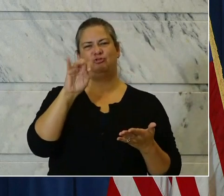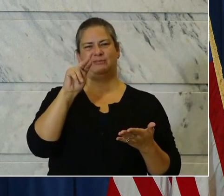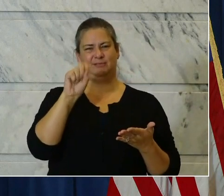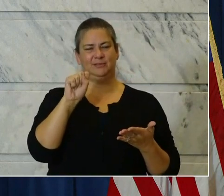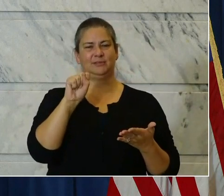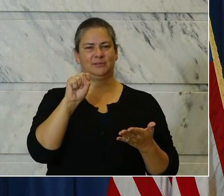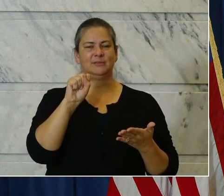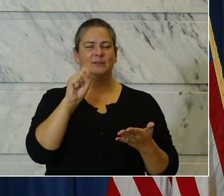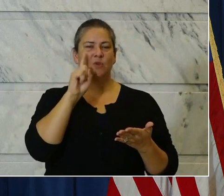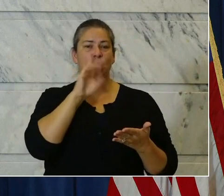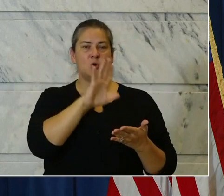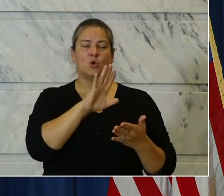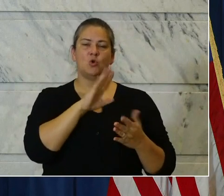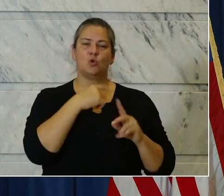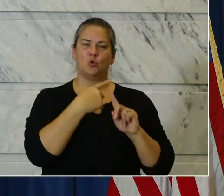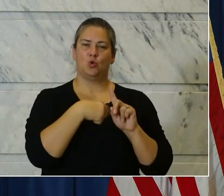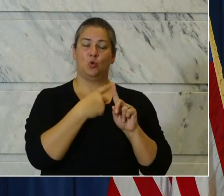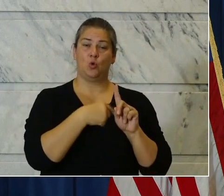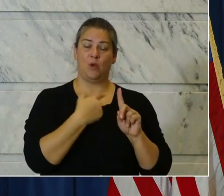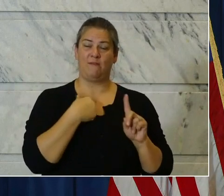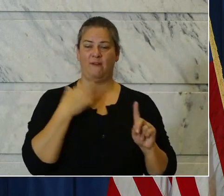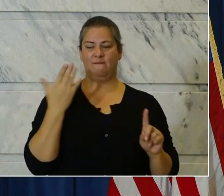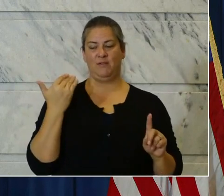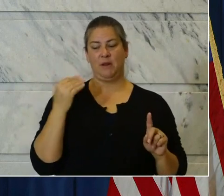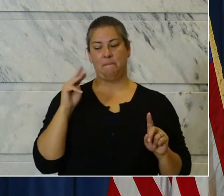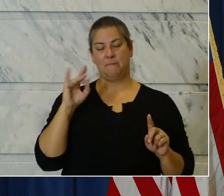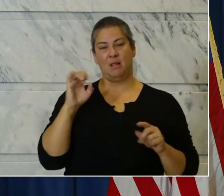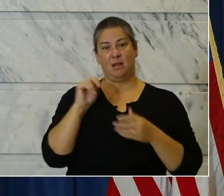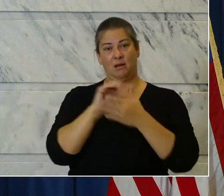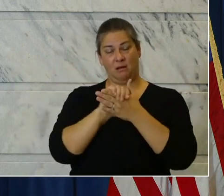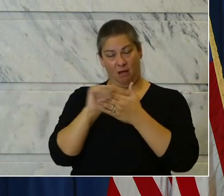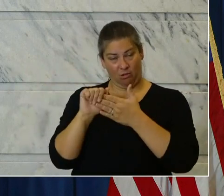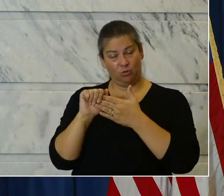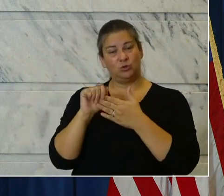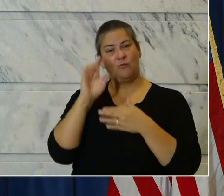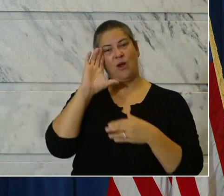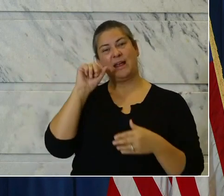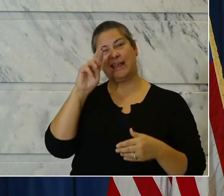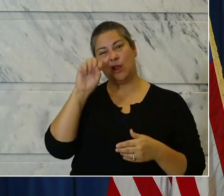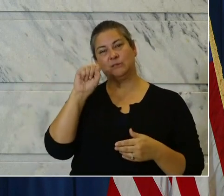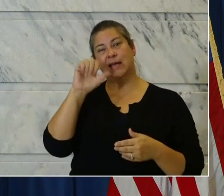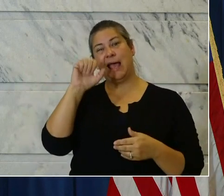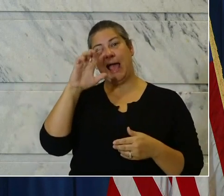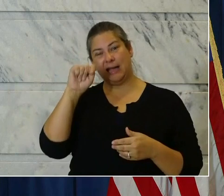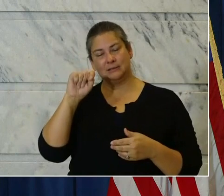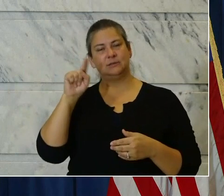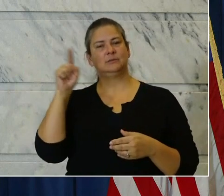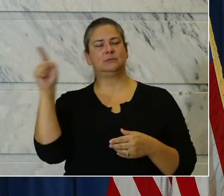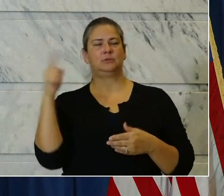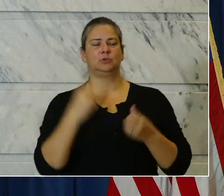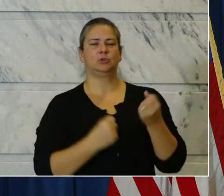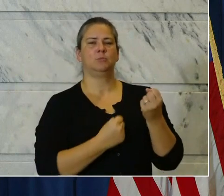CORONAVIRUS- WHEN WE FILED THAT EXECUTIVE ORDER WE PROVIDED FIFTEEN MILLION DOLLARS IN